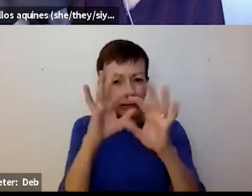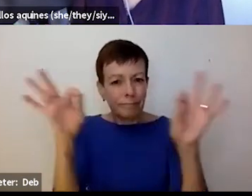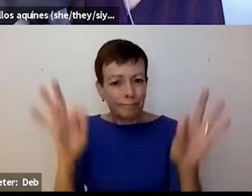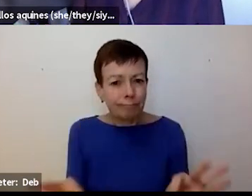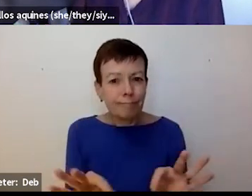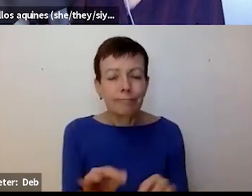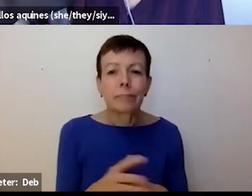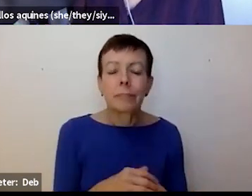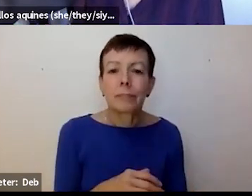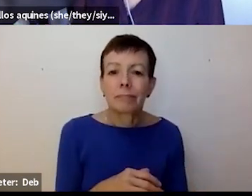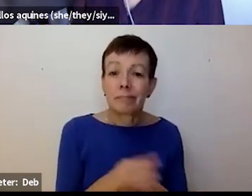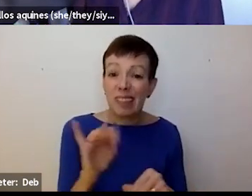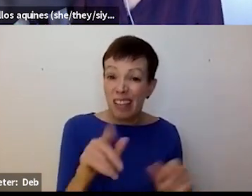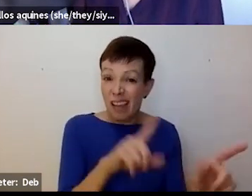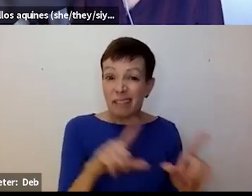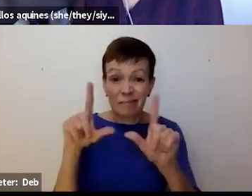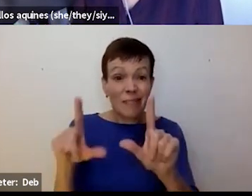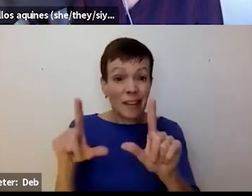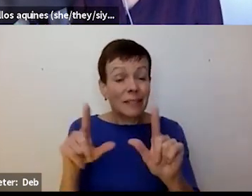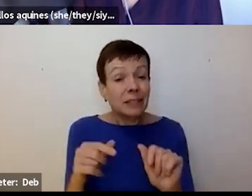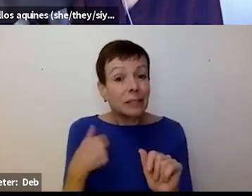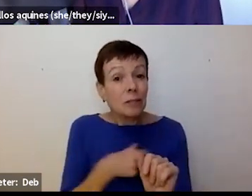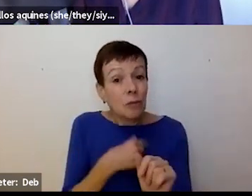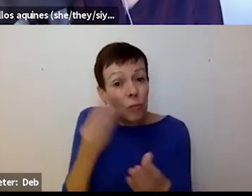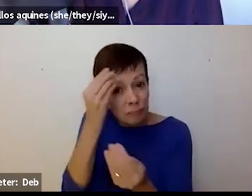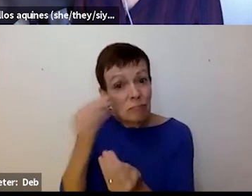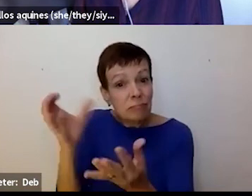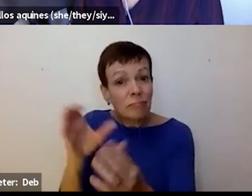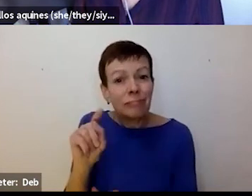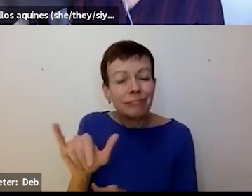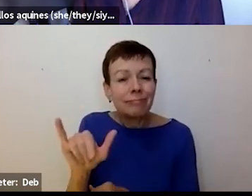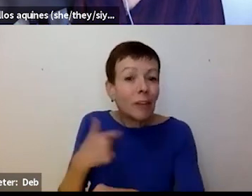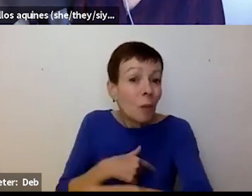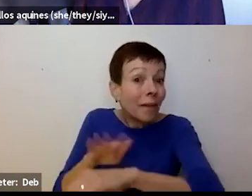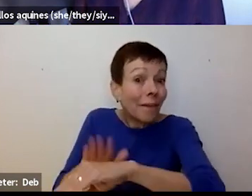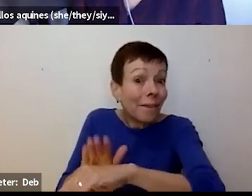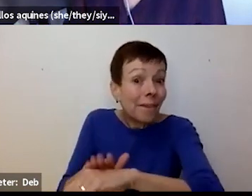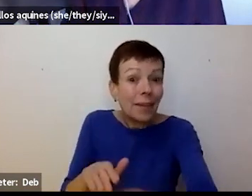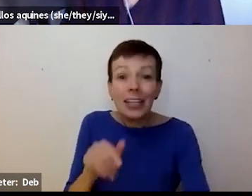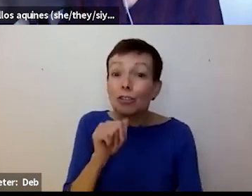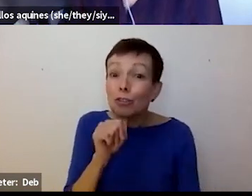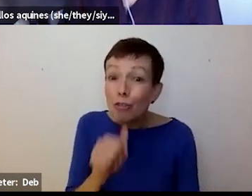kind of the beginning of the proposal, kind of warned them this is not the proposal that you